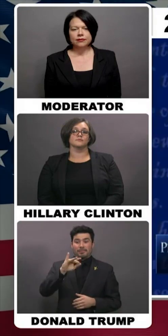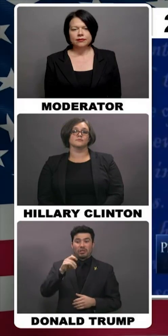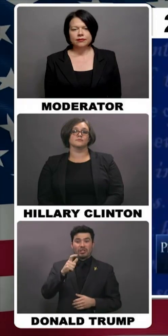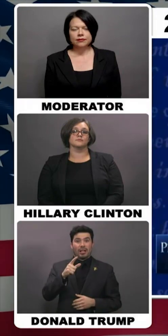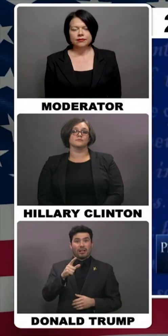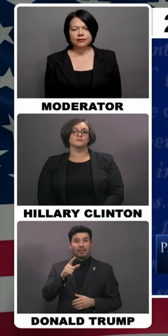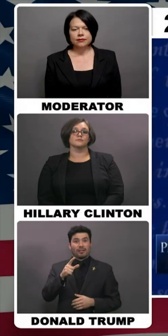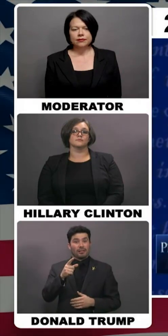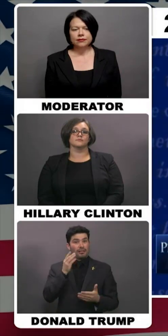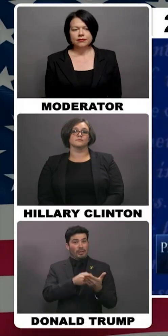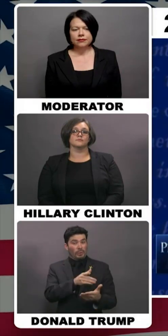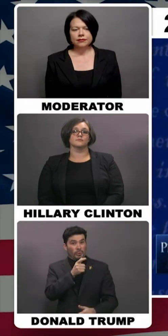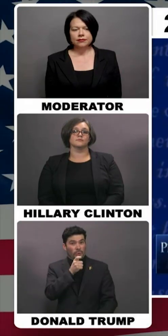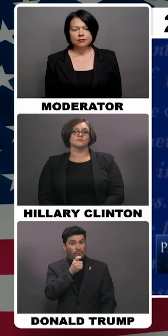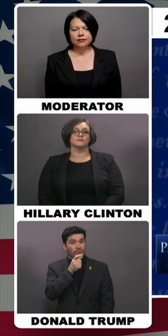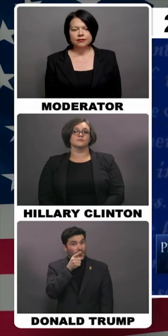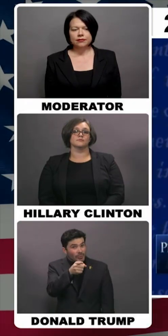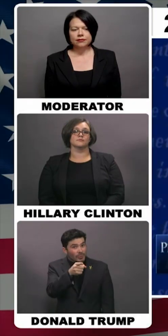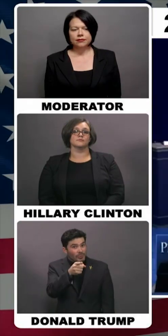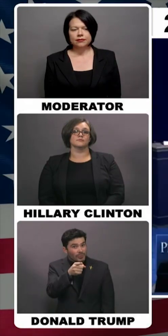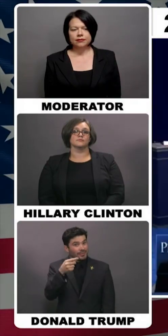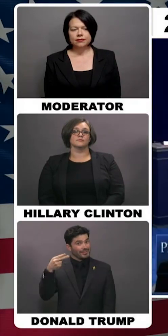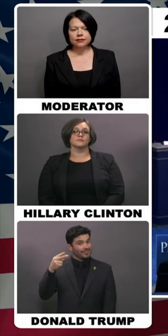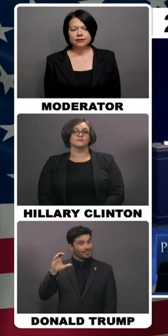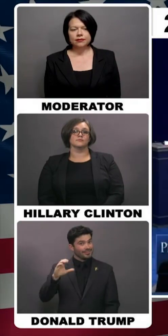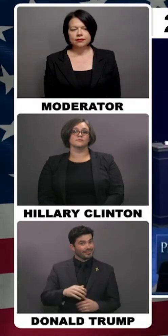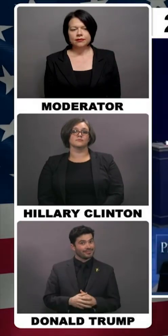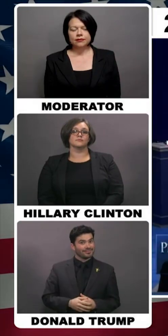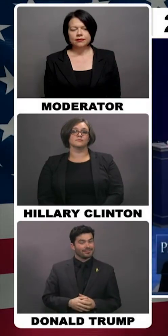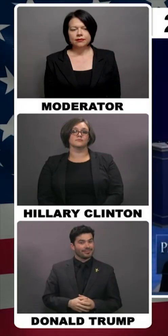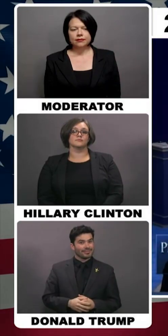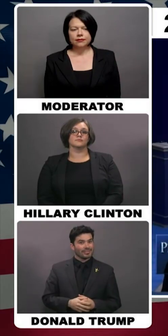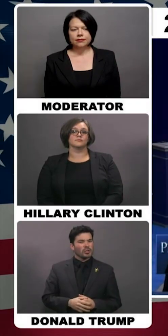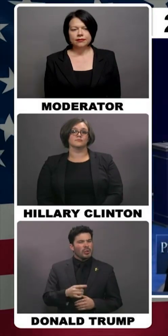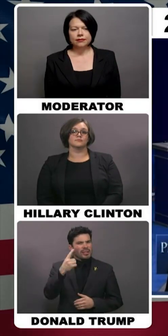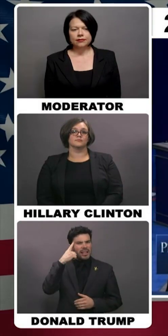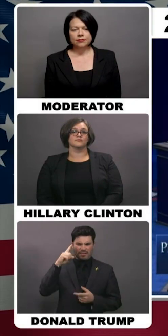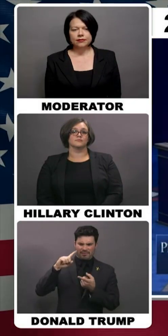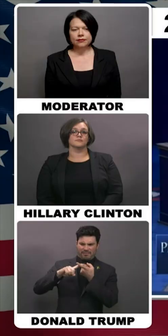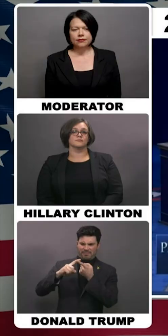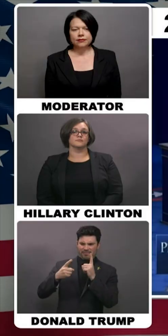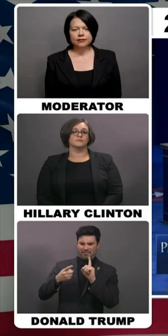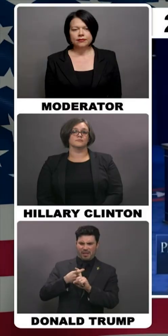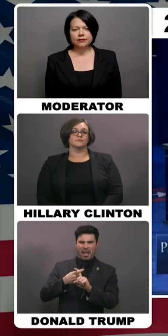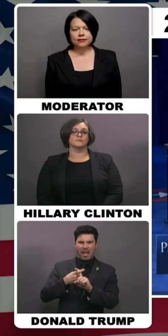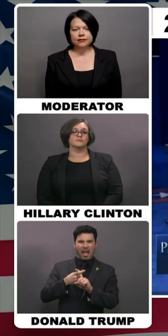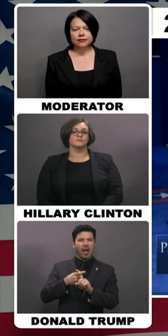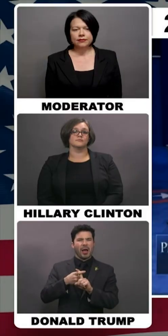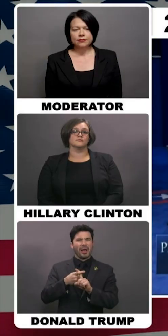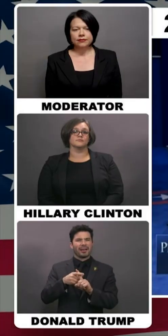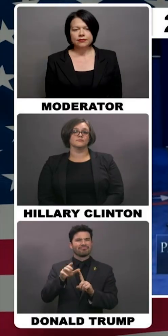So you talk about friend, go back and take a look at those commercials, a race where you lost